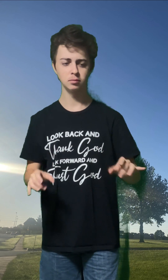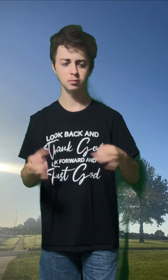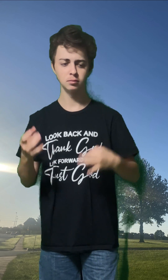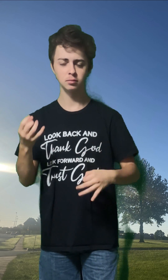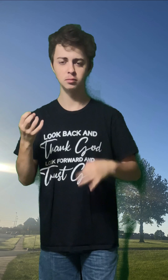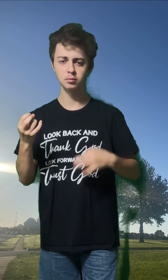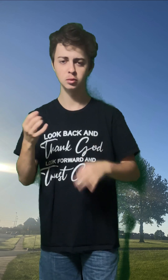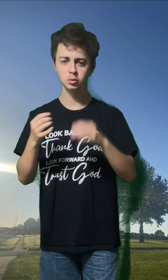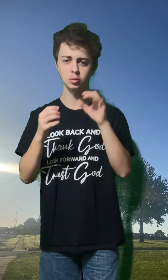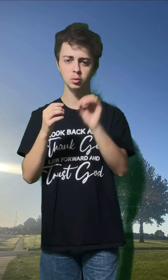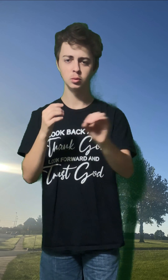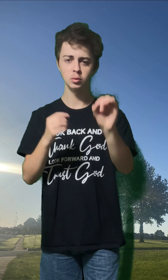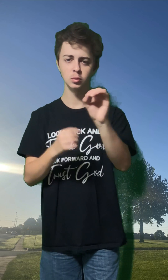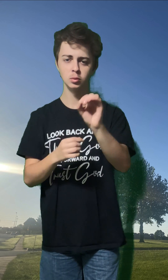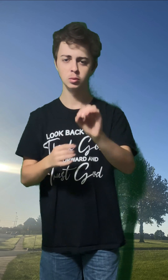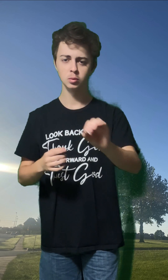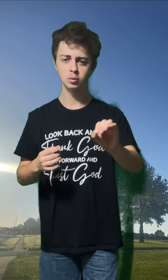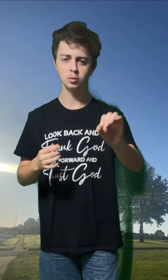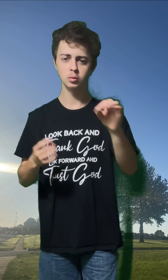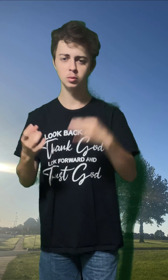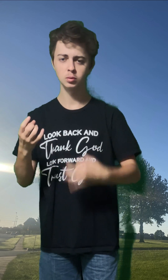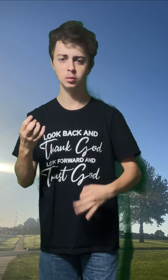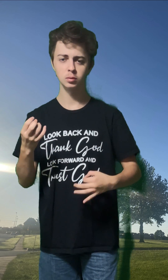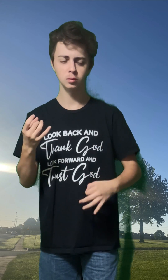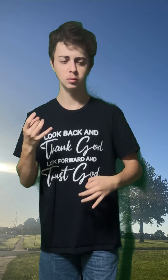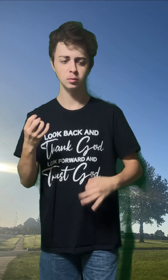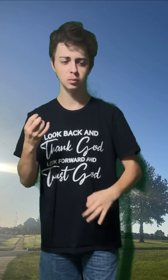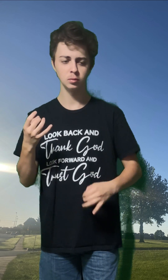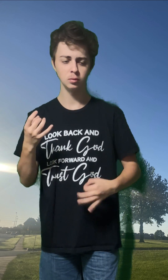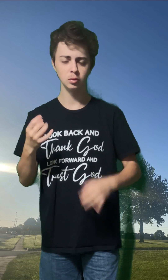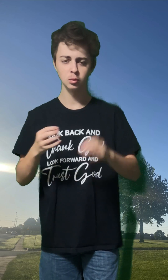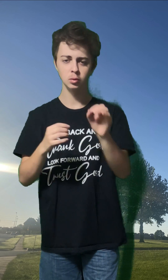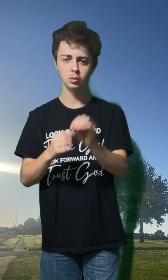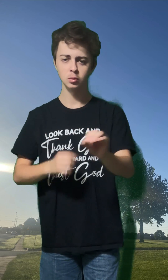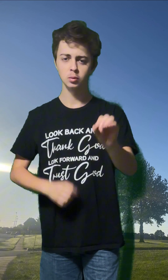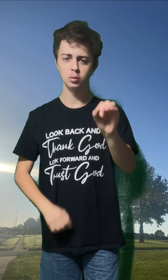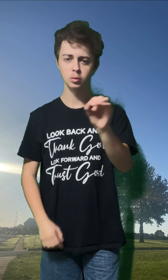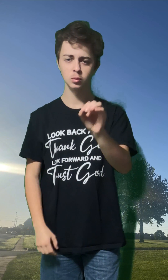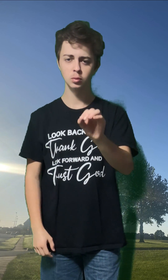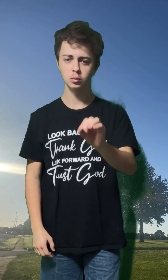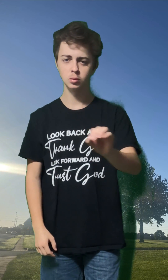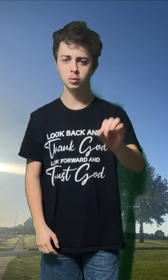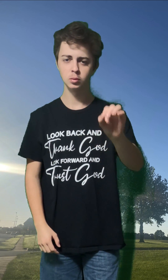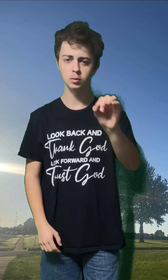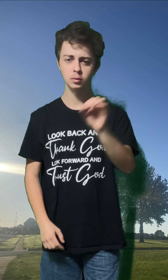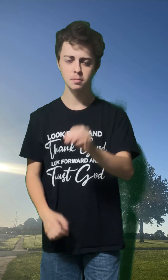Oooh oooh